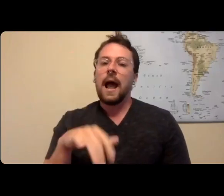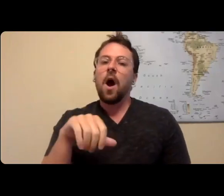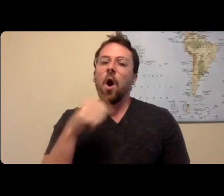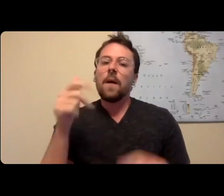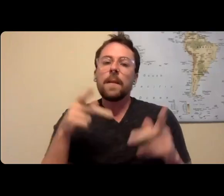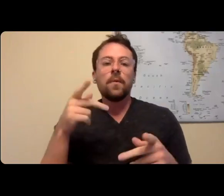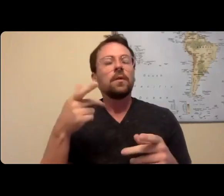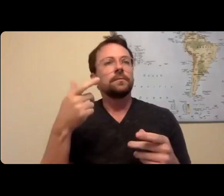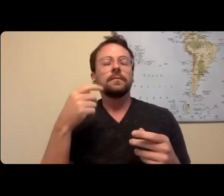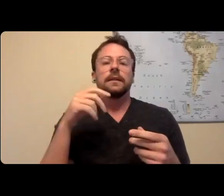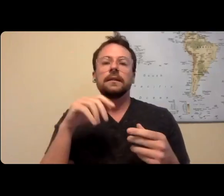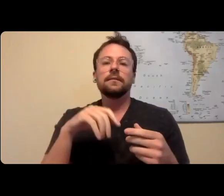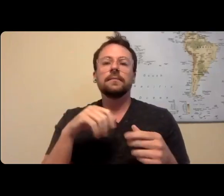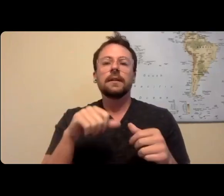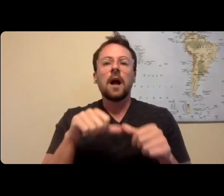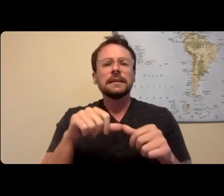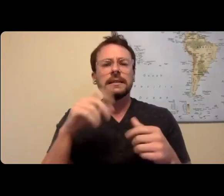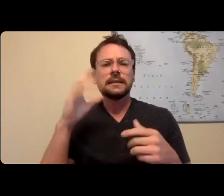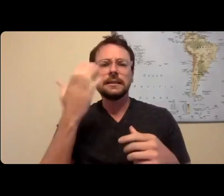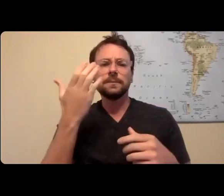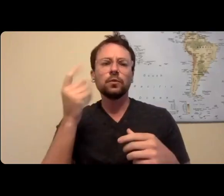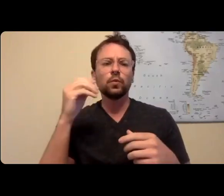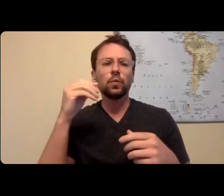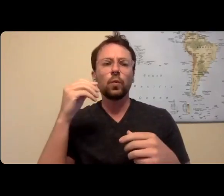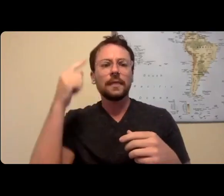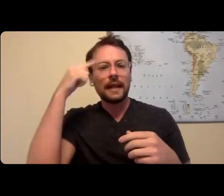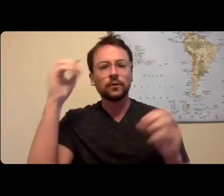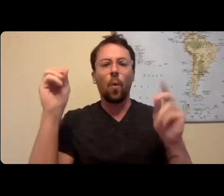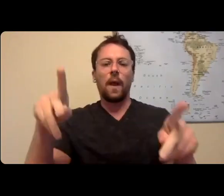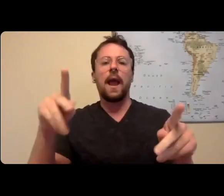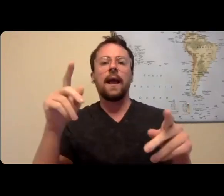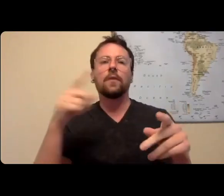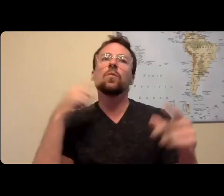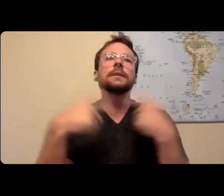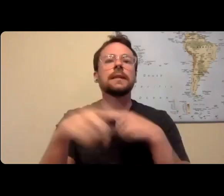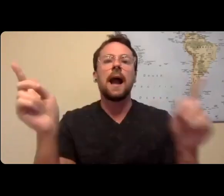That we should not be announcing to parents there's a transgender child who is living